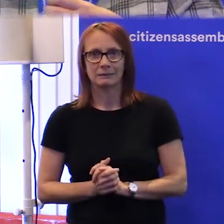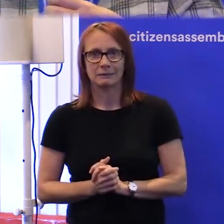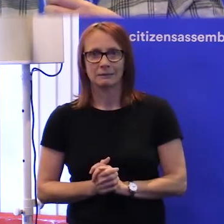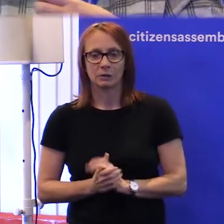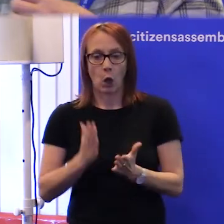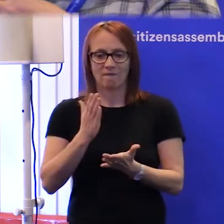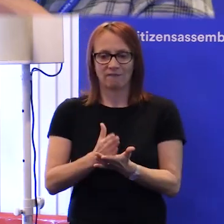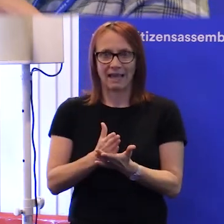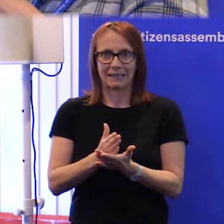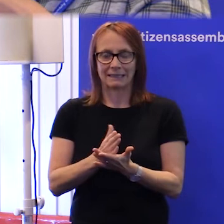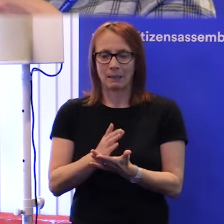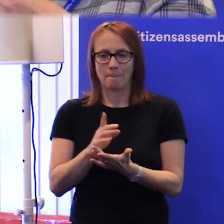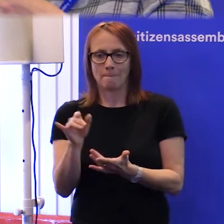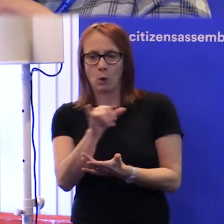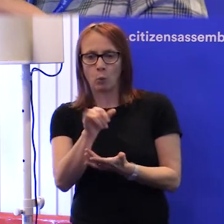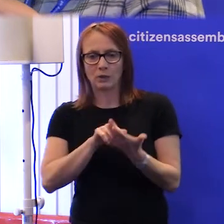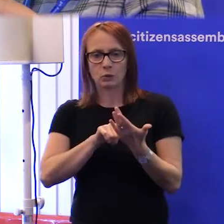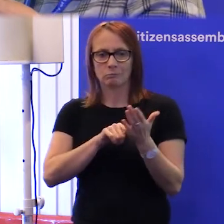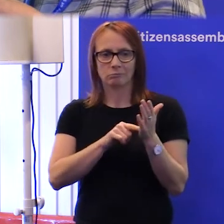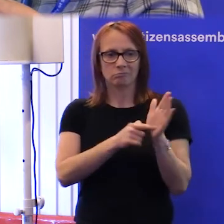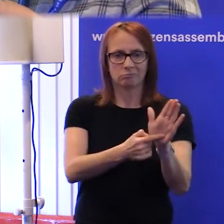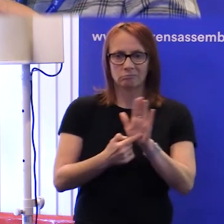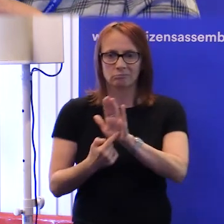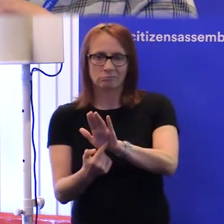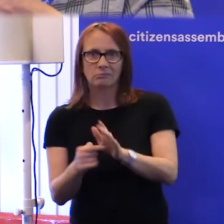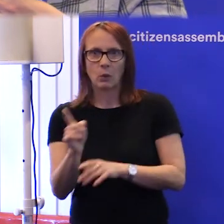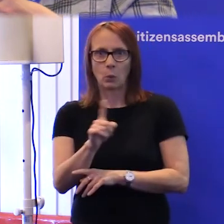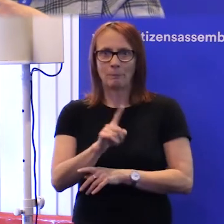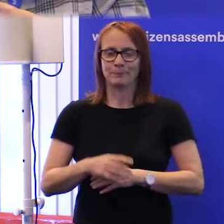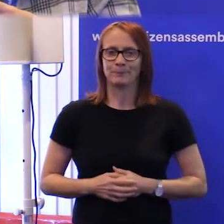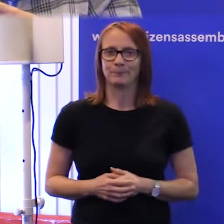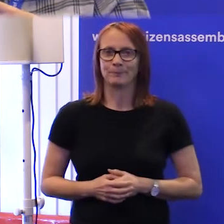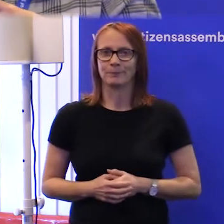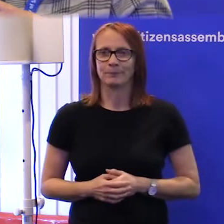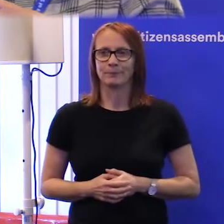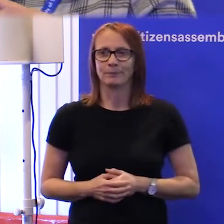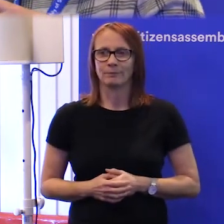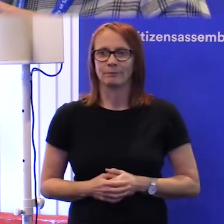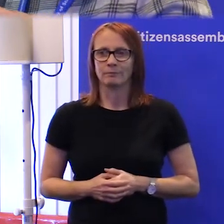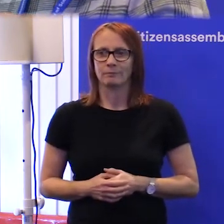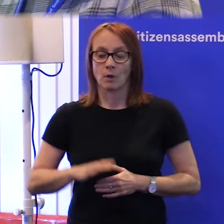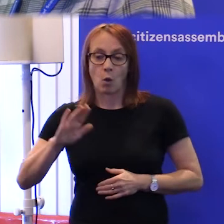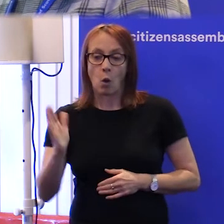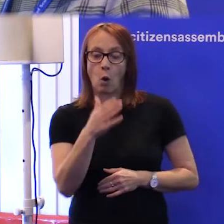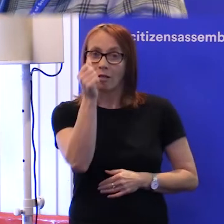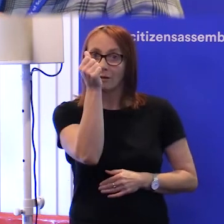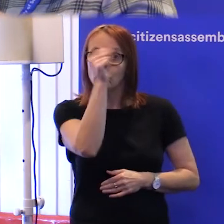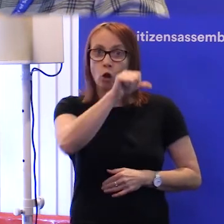aren't necessarily neutral and knowledge is not all the same we're talking about